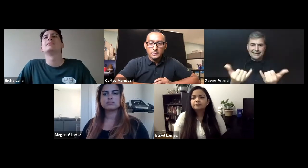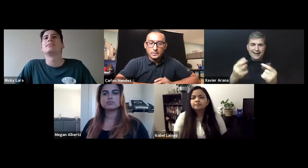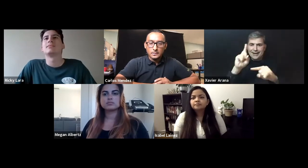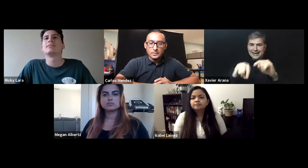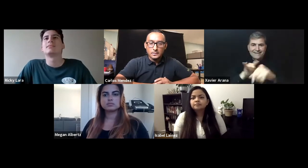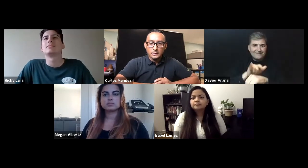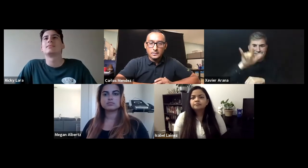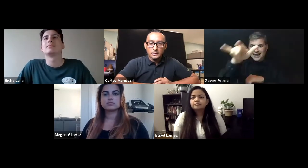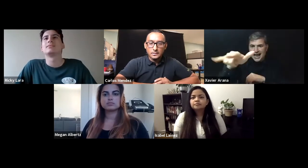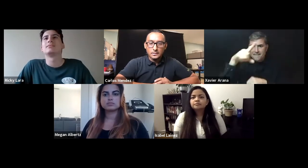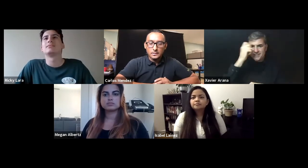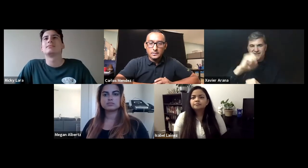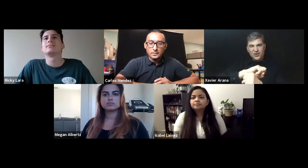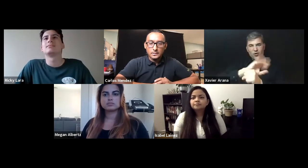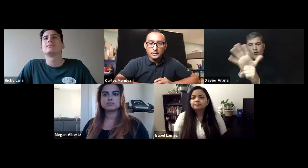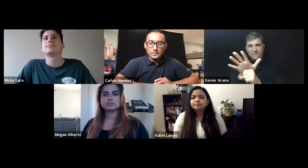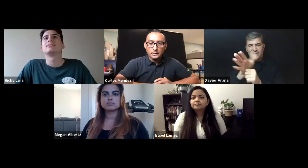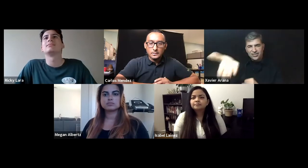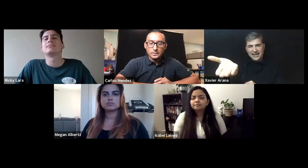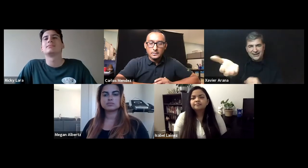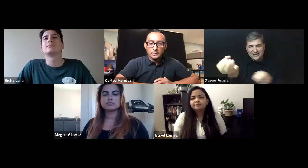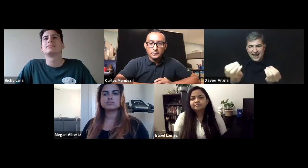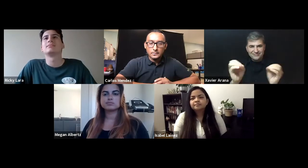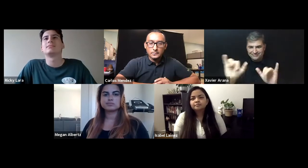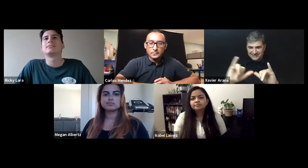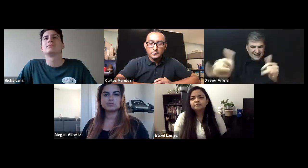My family is, uh...